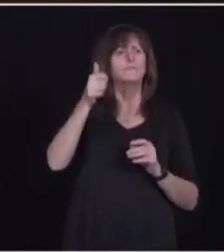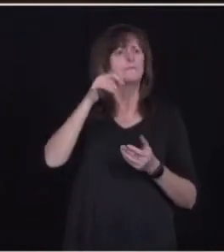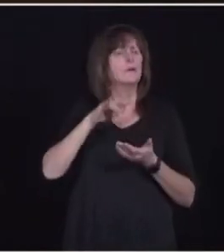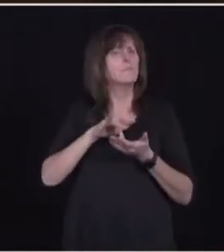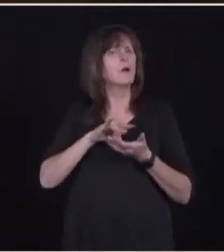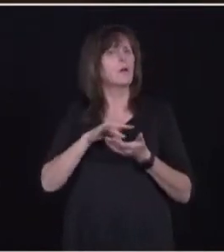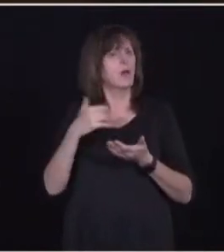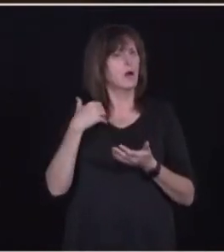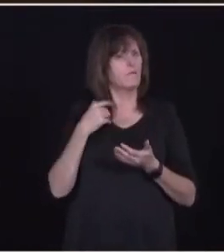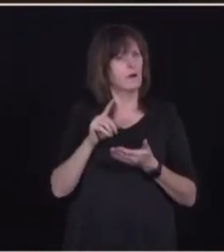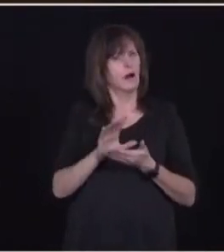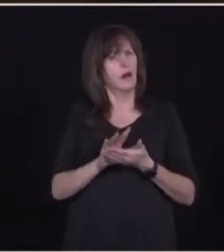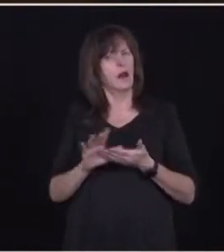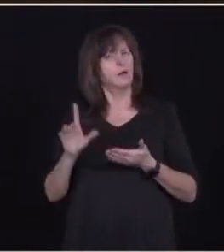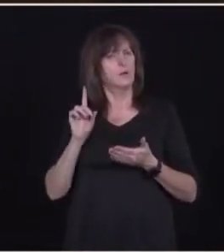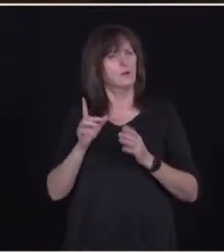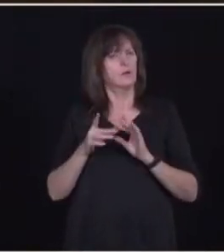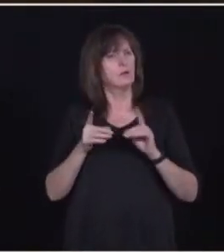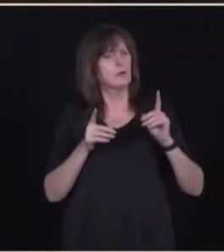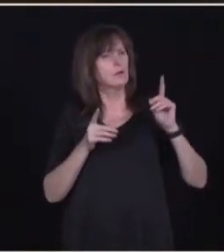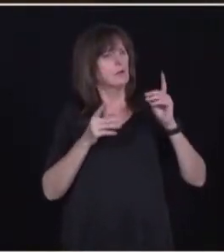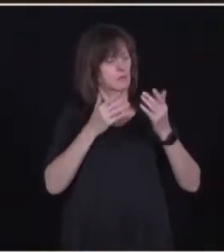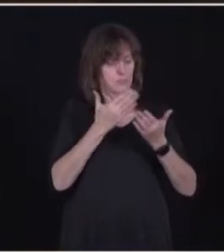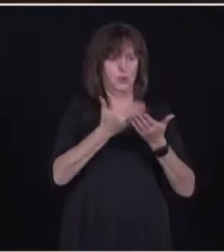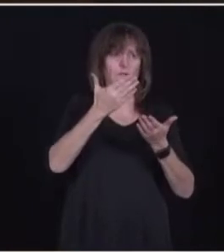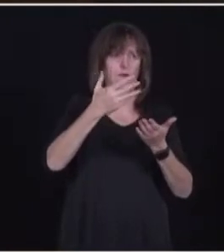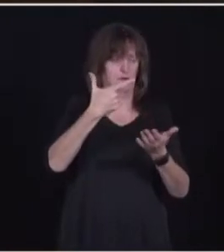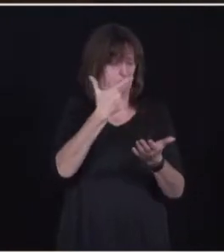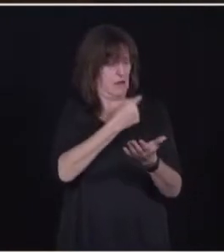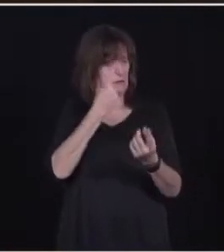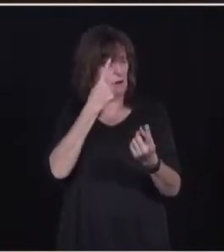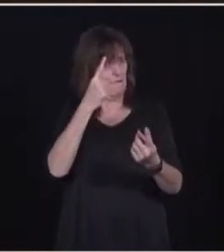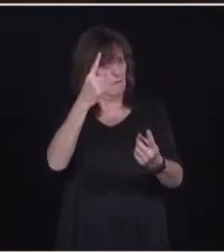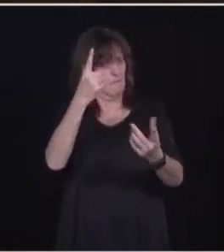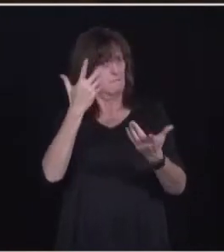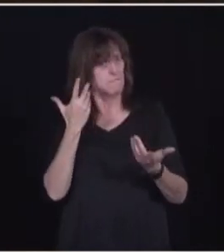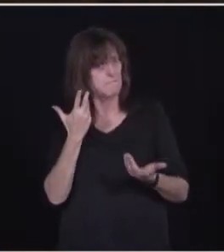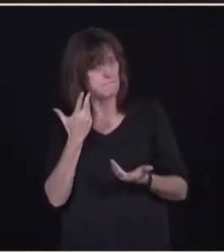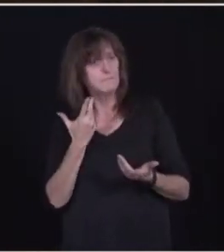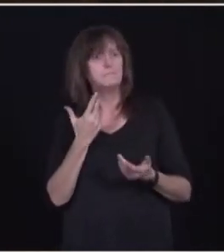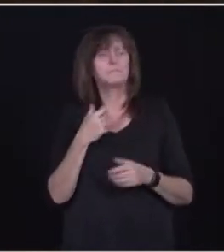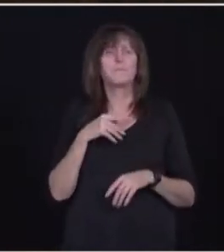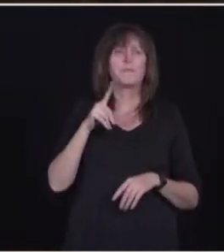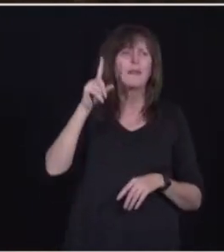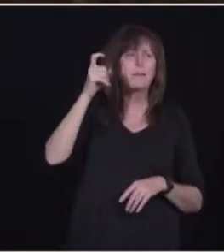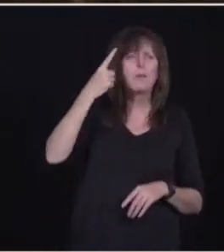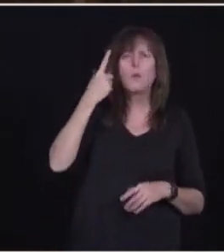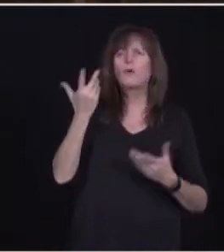Just on another topic, there was a lot of discussion and interesting comments made by the chief medical officer of